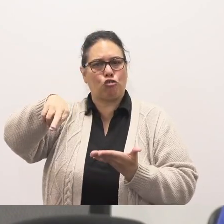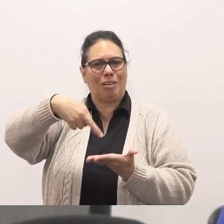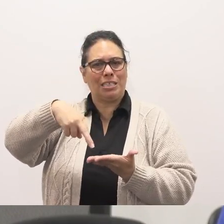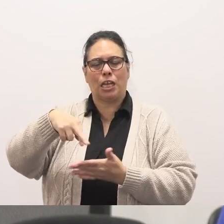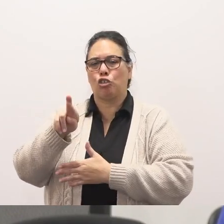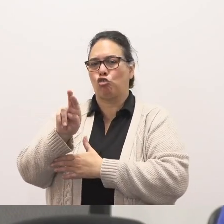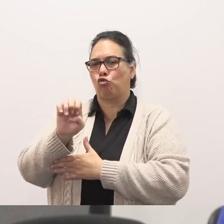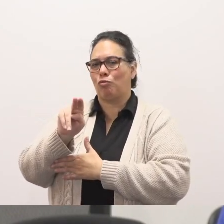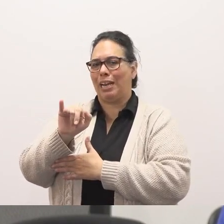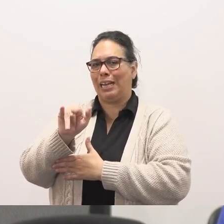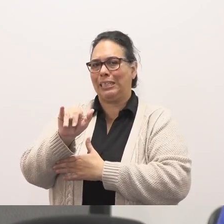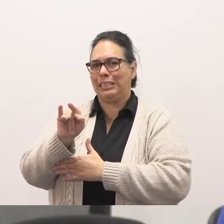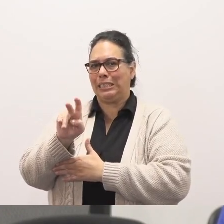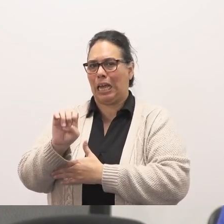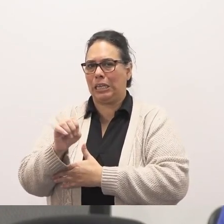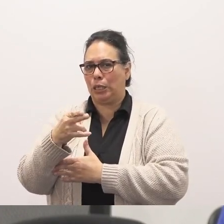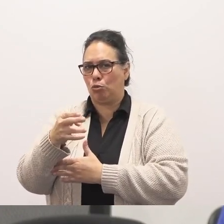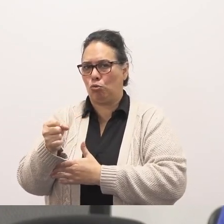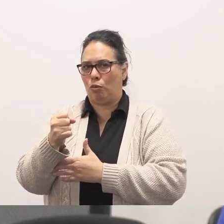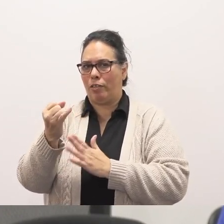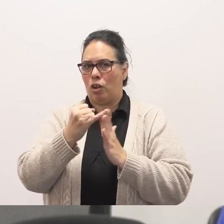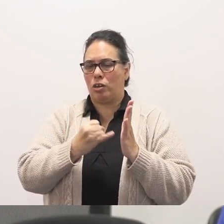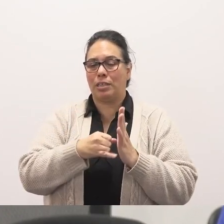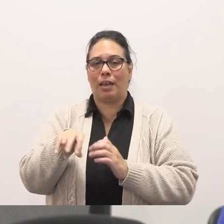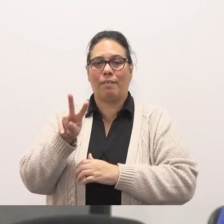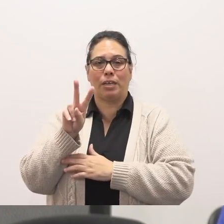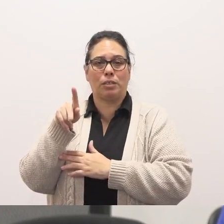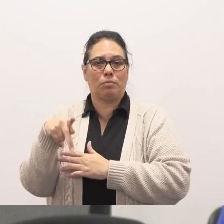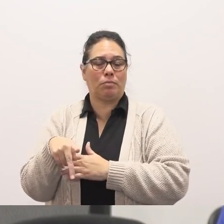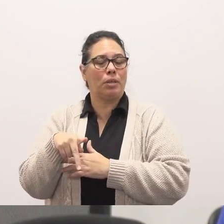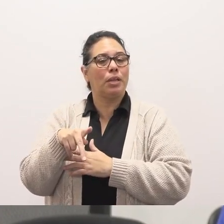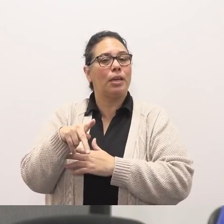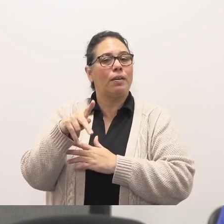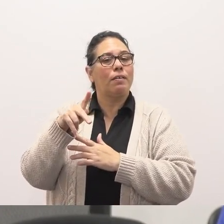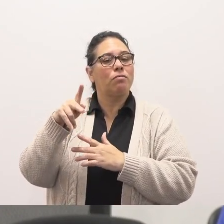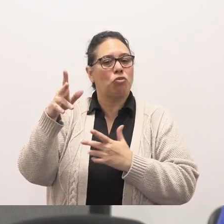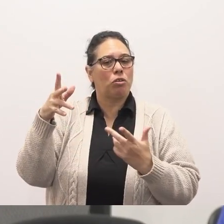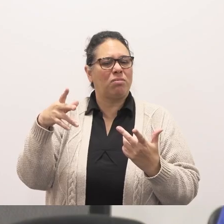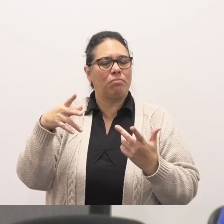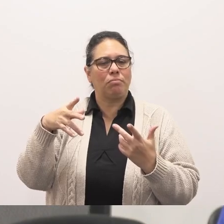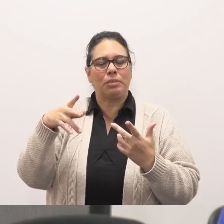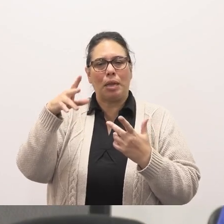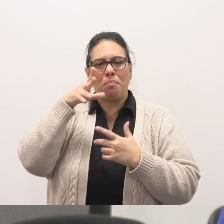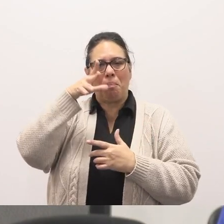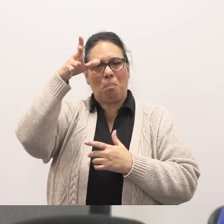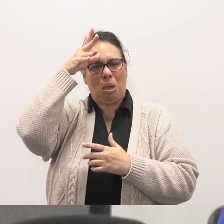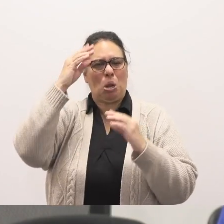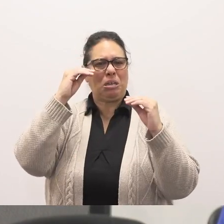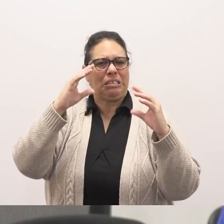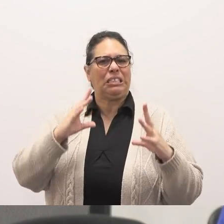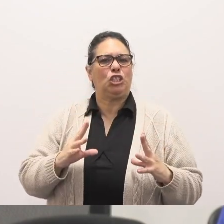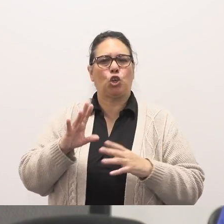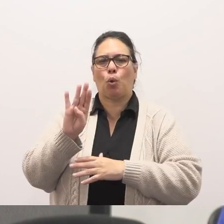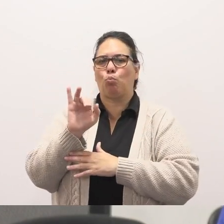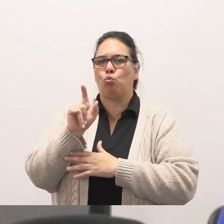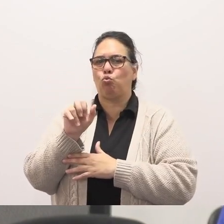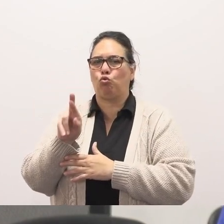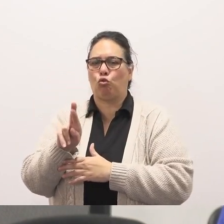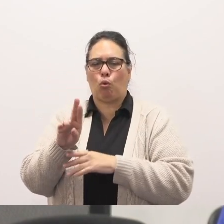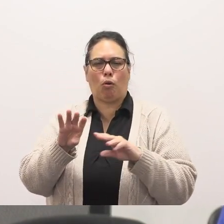and vice president of Parents for the Arts, the parent-teacher booster organization at Renaissance. I'm here to talk about our partnership